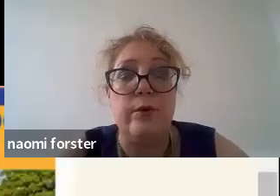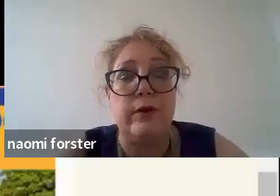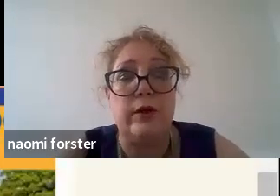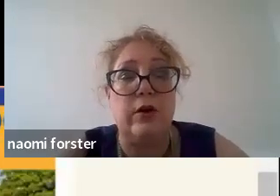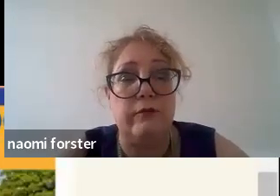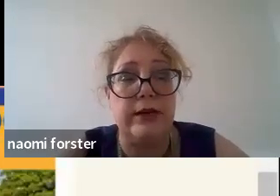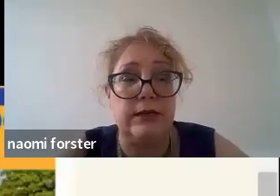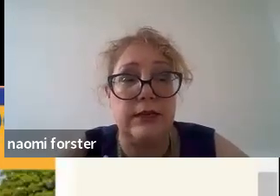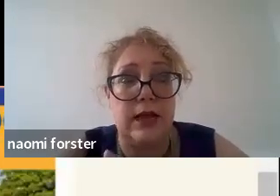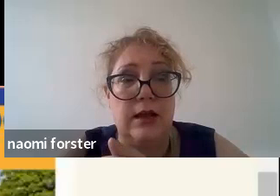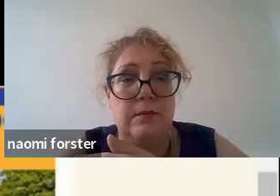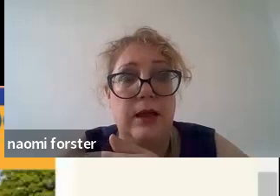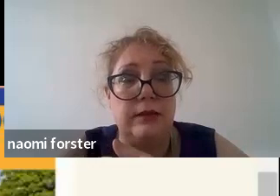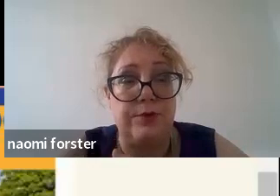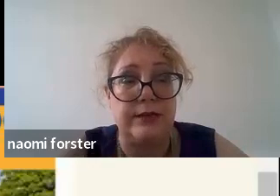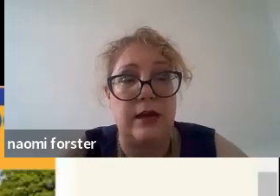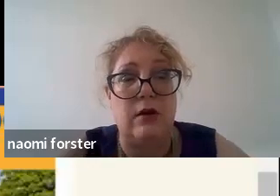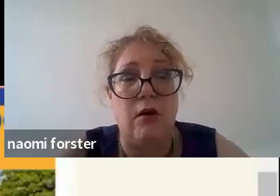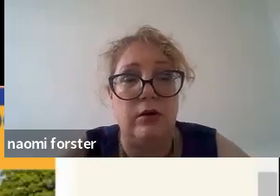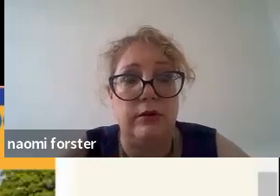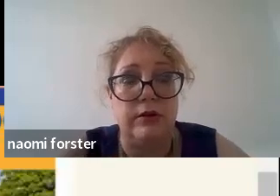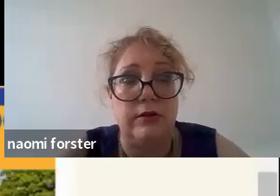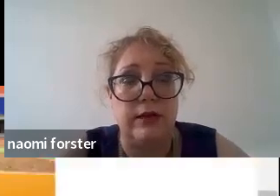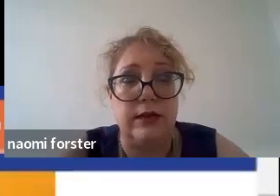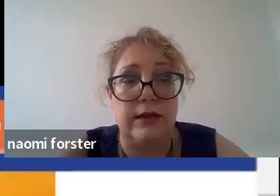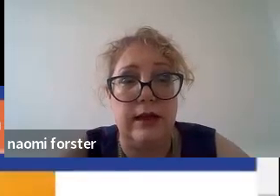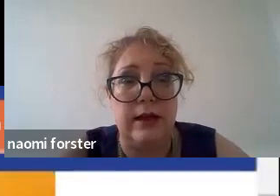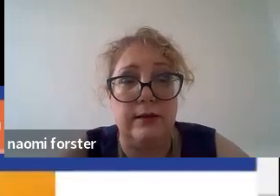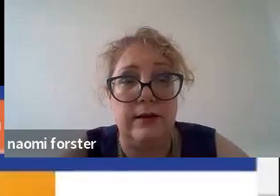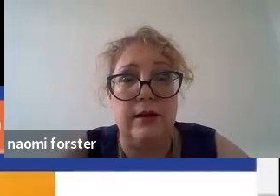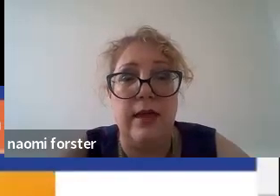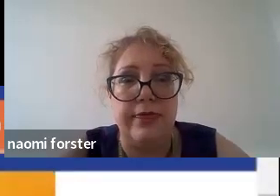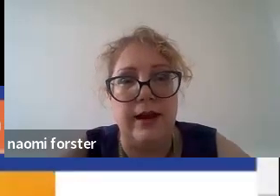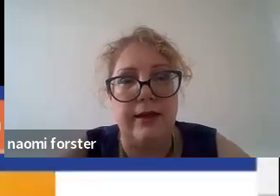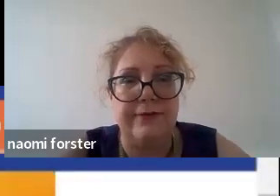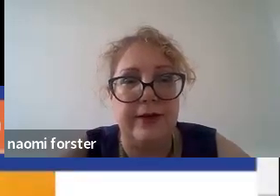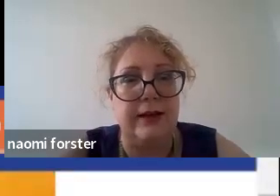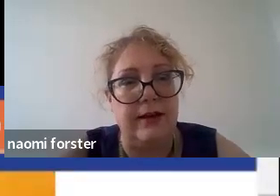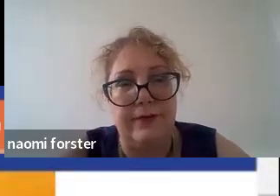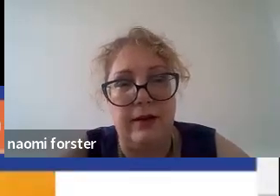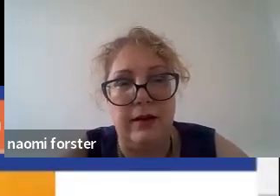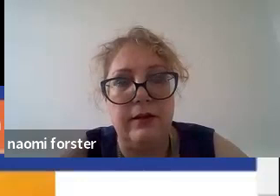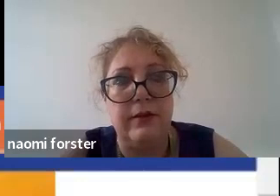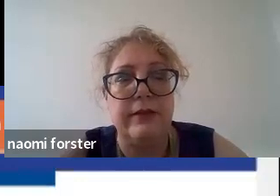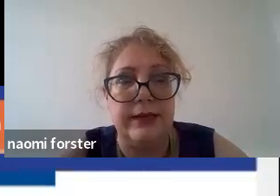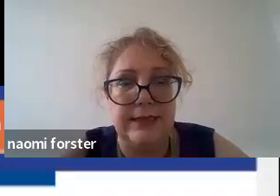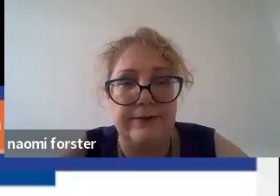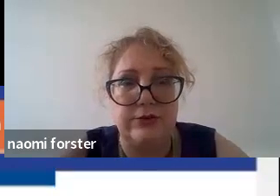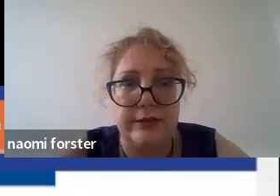We've got a really nice breakdown on the LIFE and LIFE-R, the listening inventories